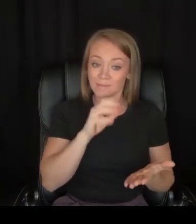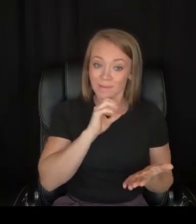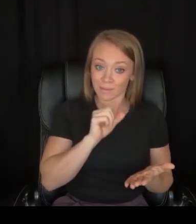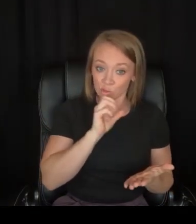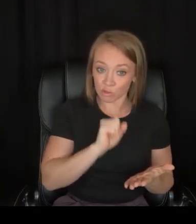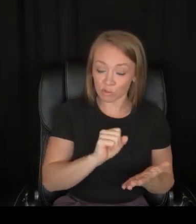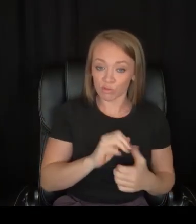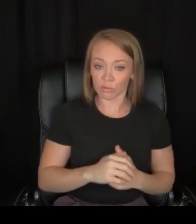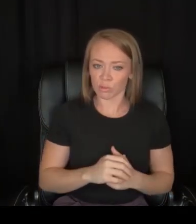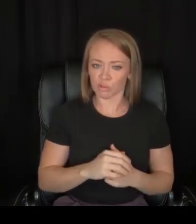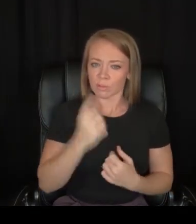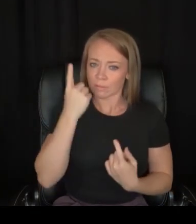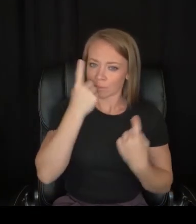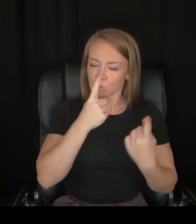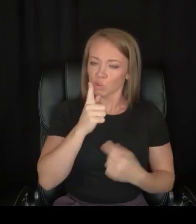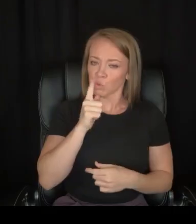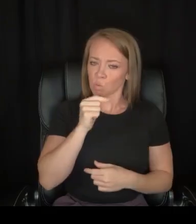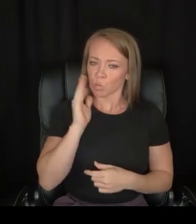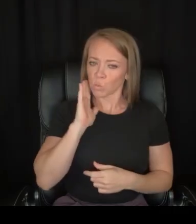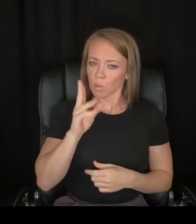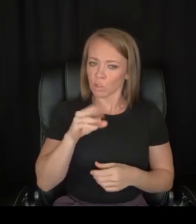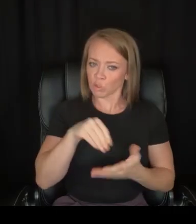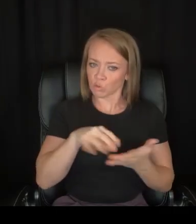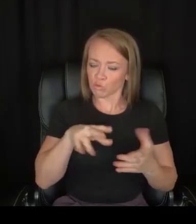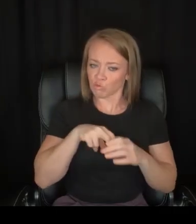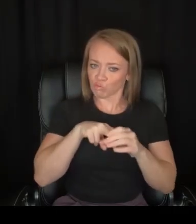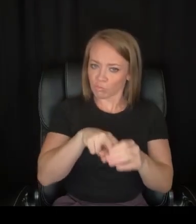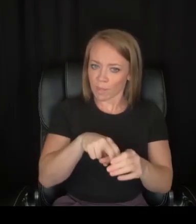consider who will the student be riding the bus with,